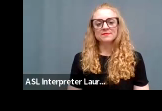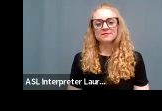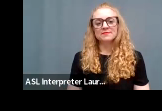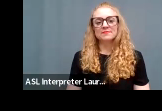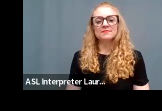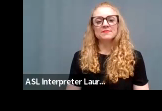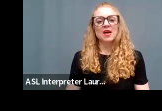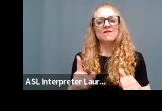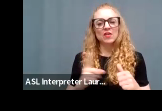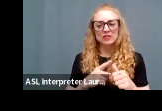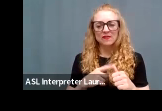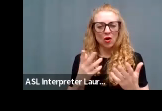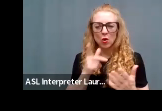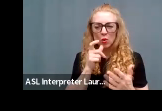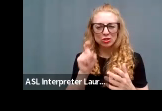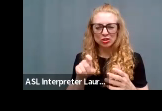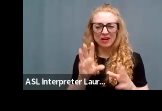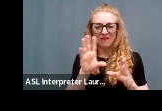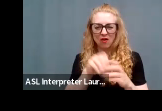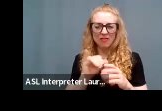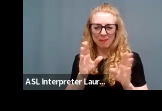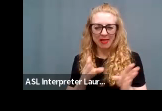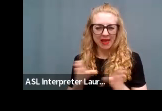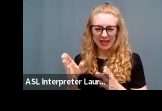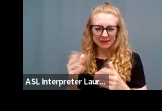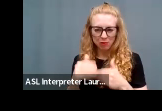all figure out who should be involved in the planning process so again if it's an older oh